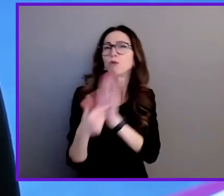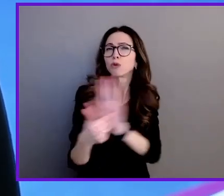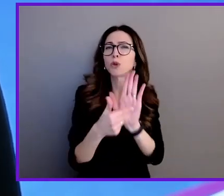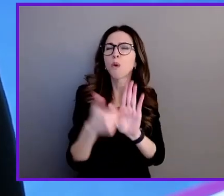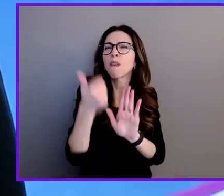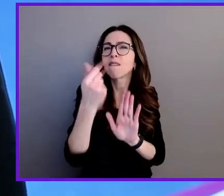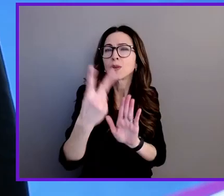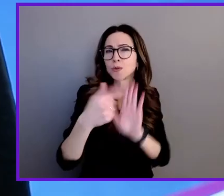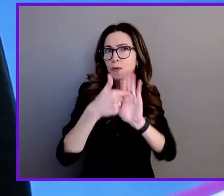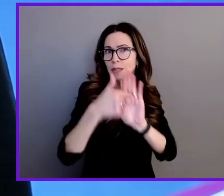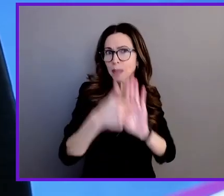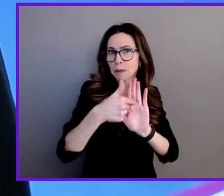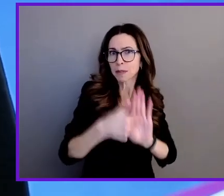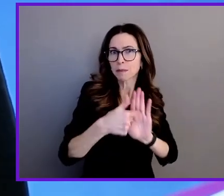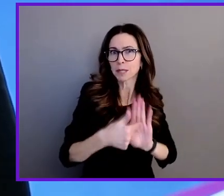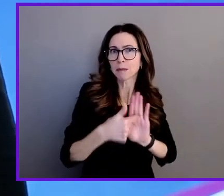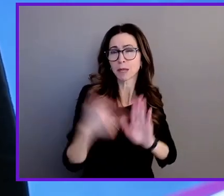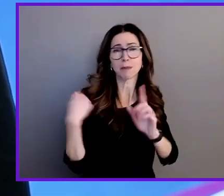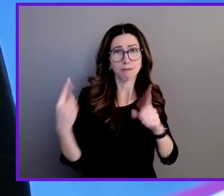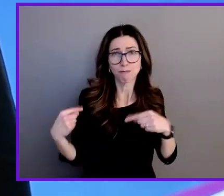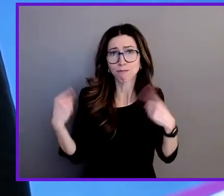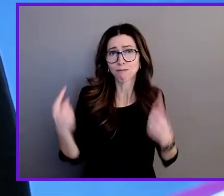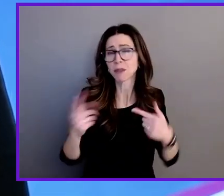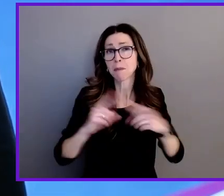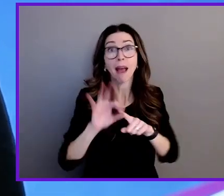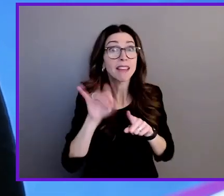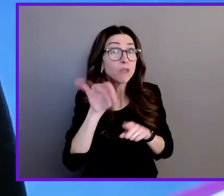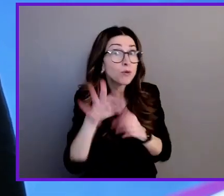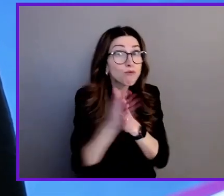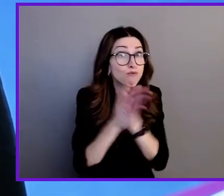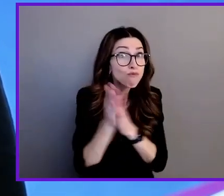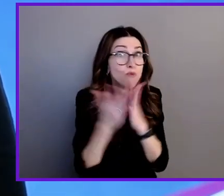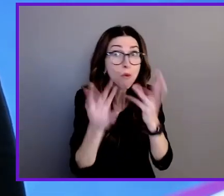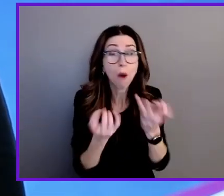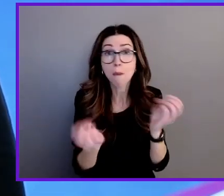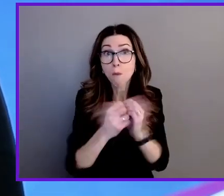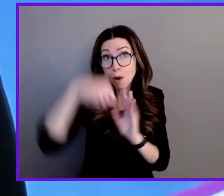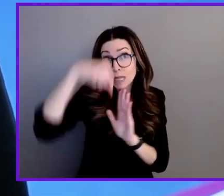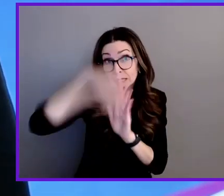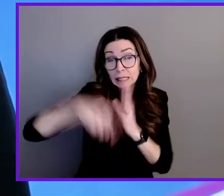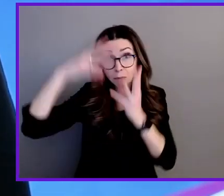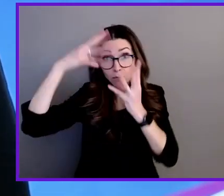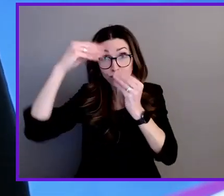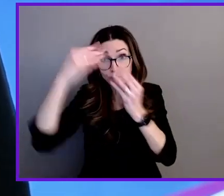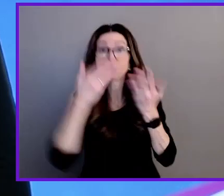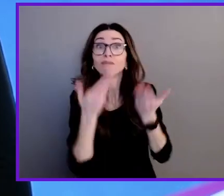You can read all of these things and our current progress on our website. We also encourage you to read our